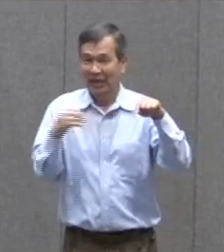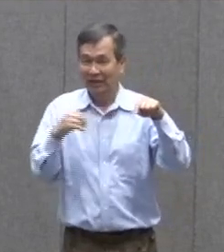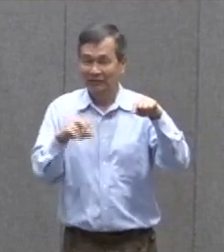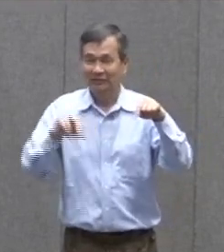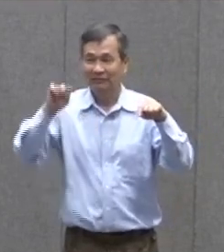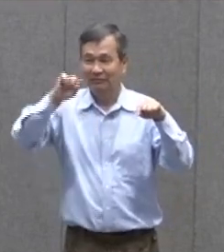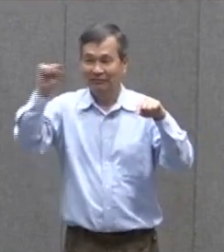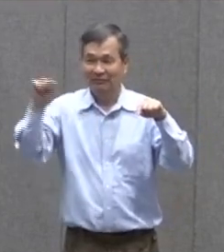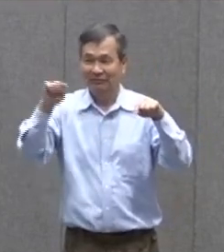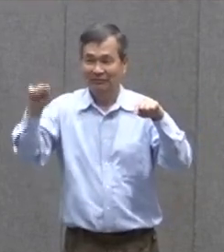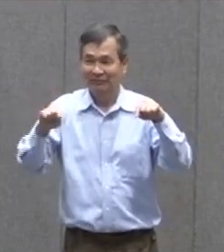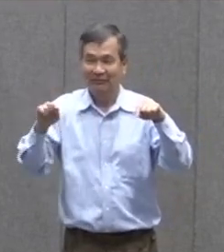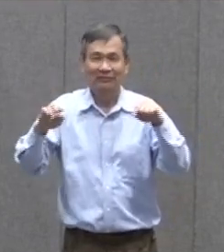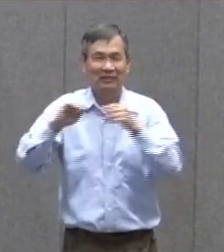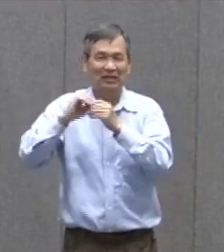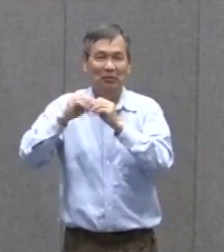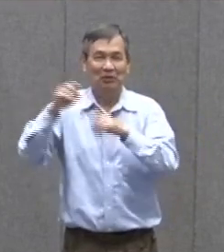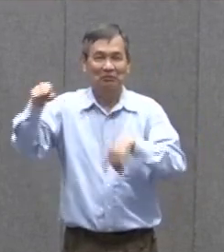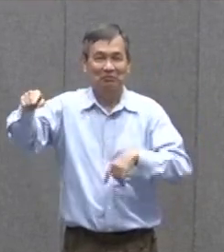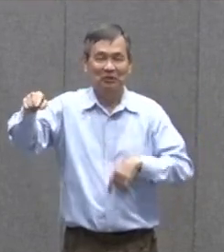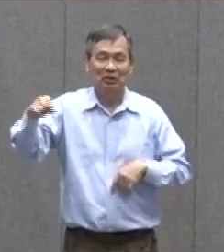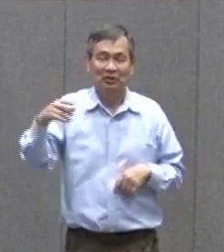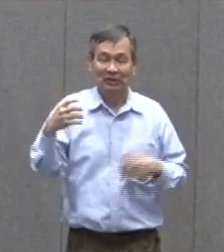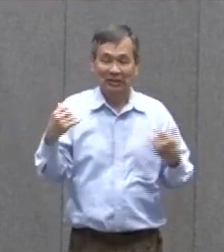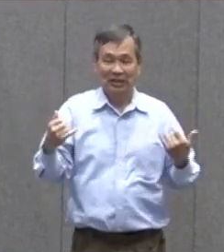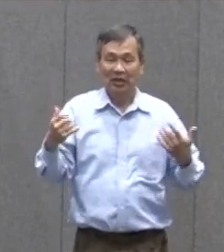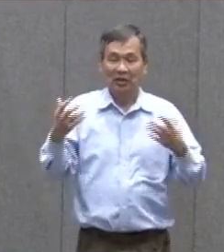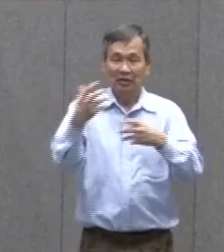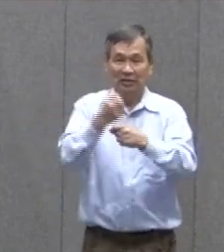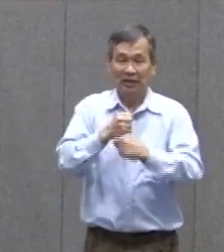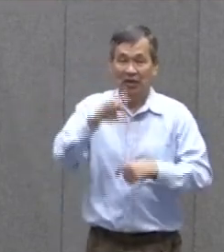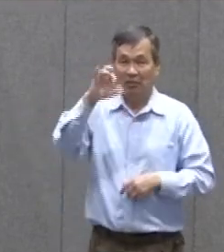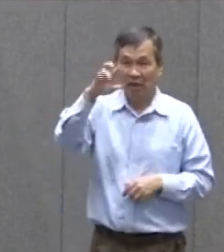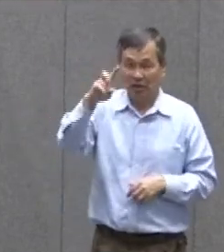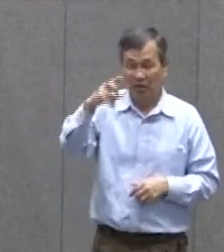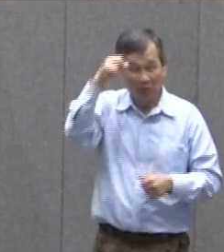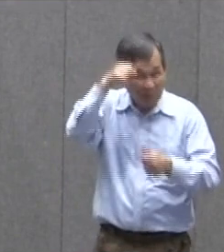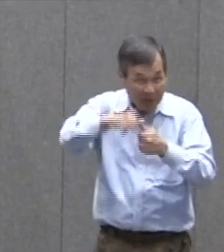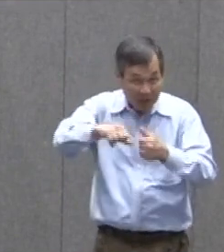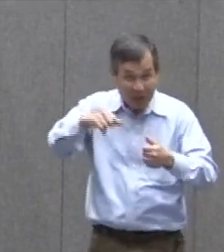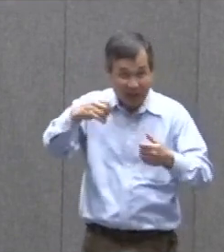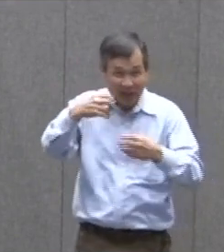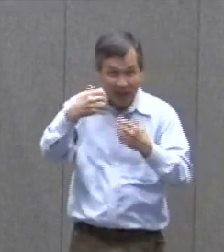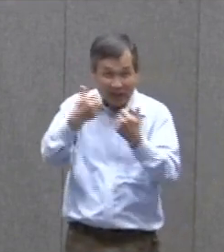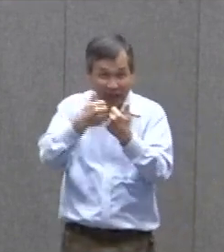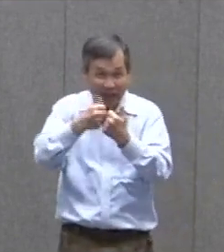So I'm going to mix my cards up. Whenever you play memory, you wanna mix your cards up.